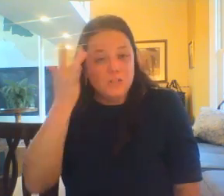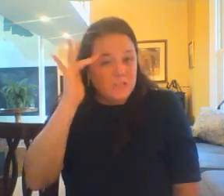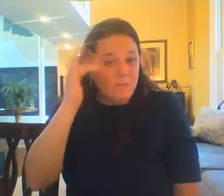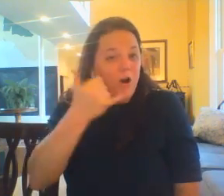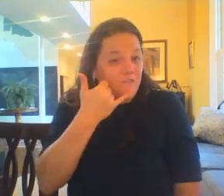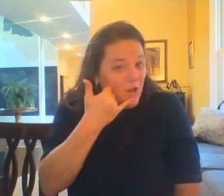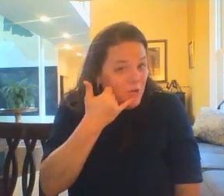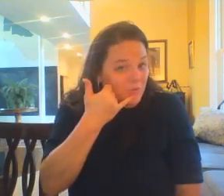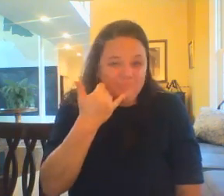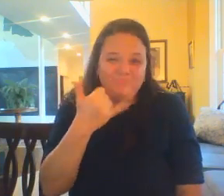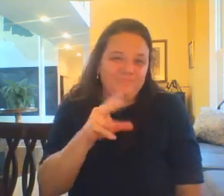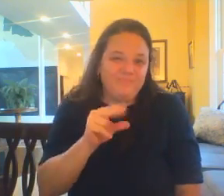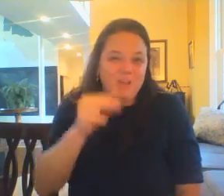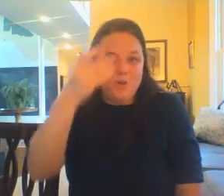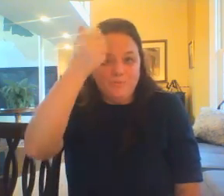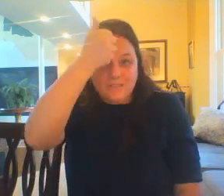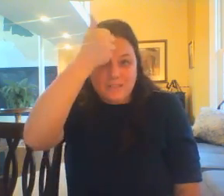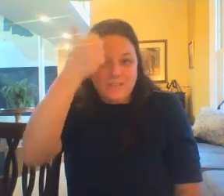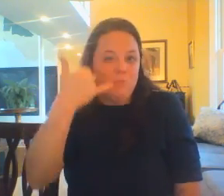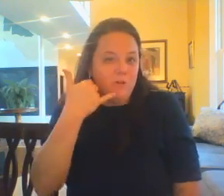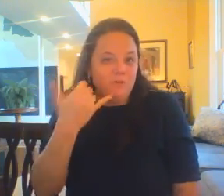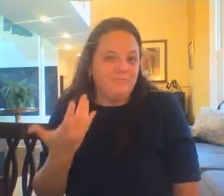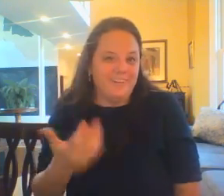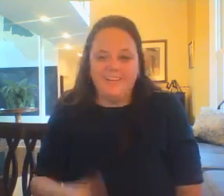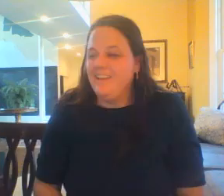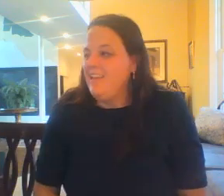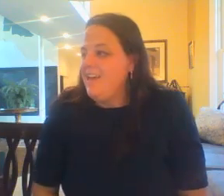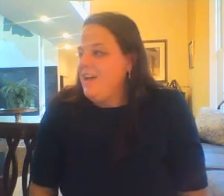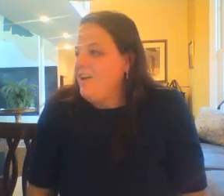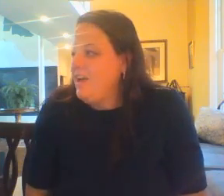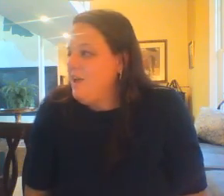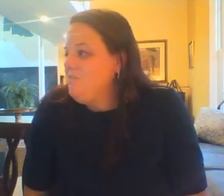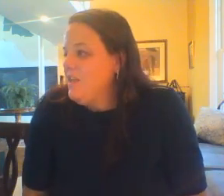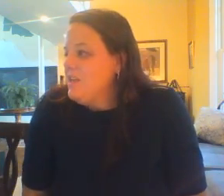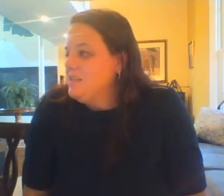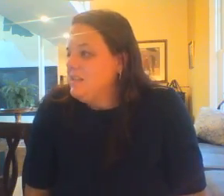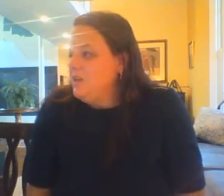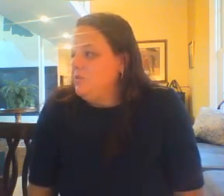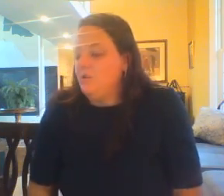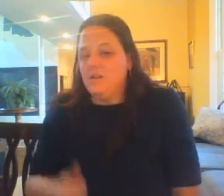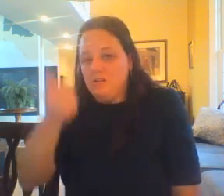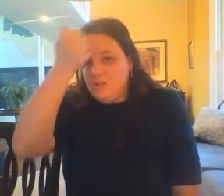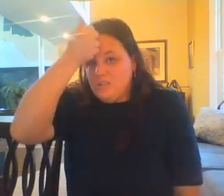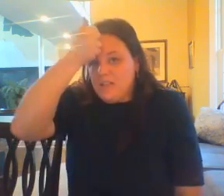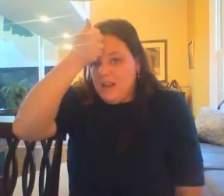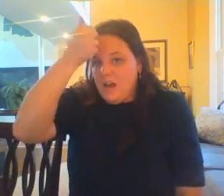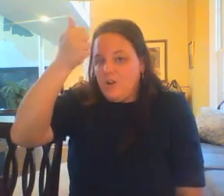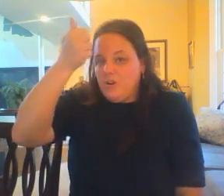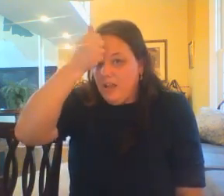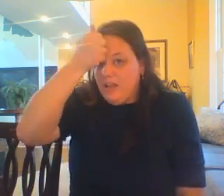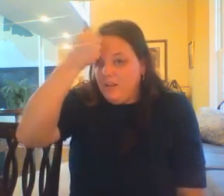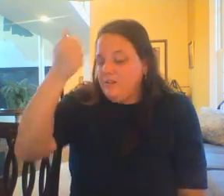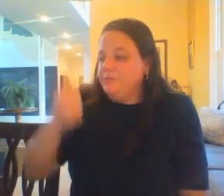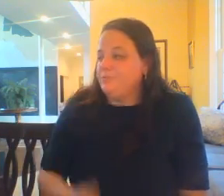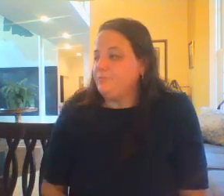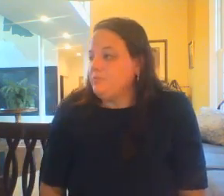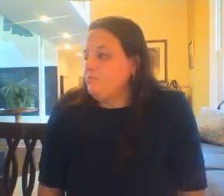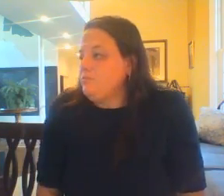smartphone mmm no dumb phone okay so you